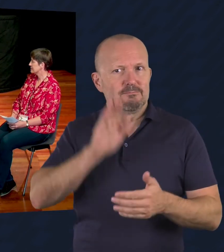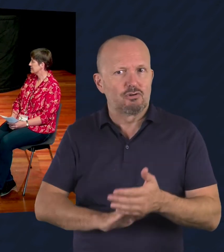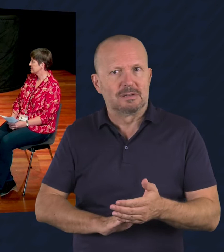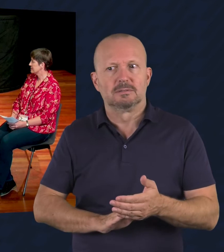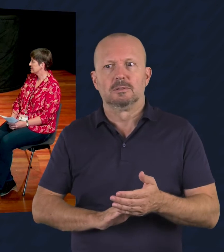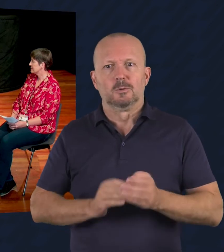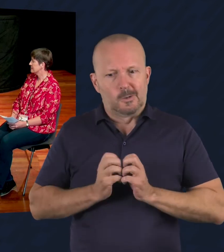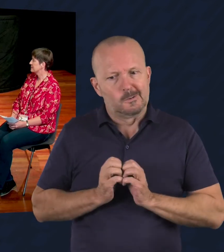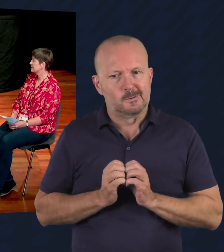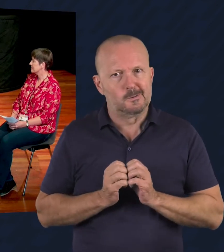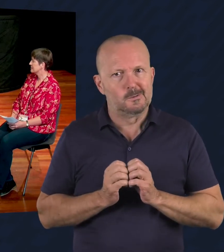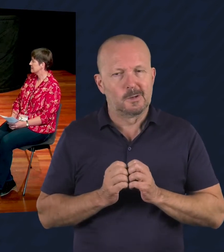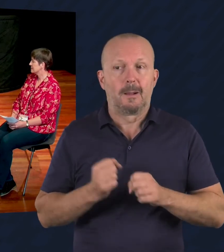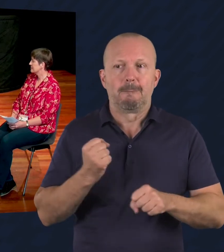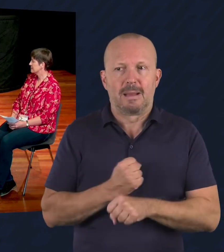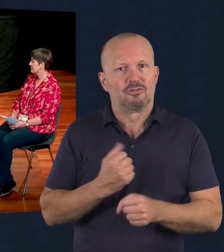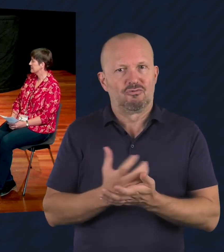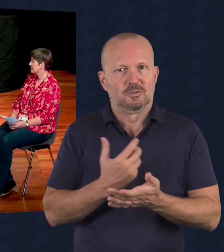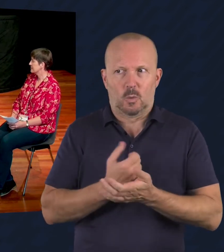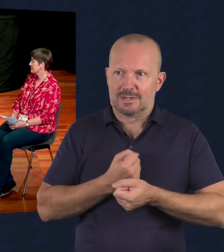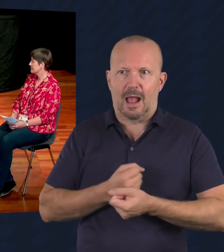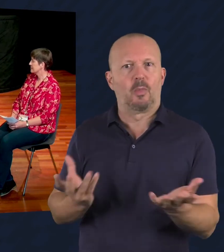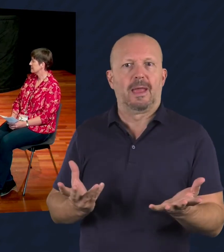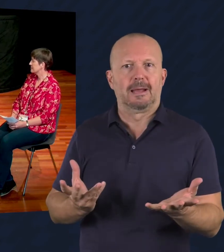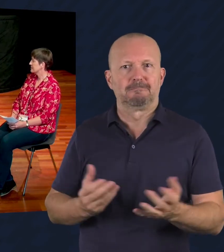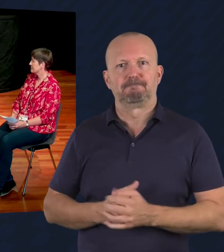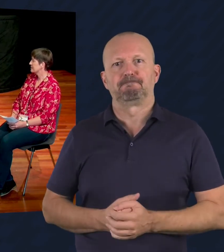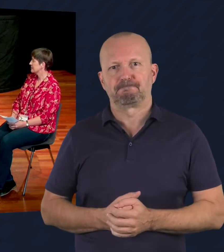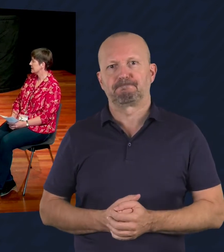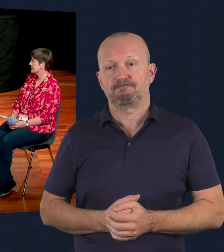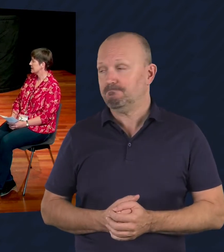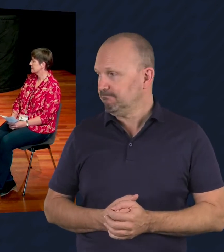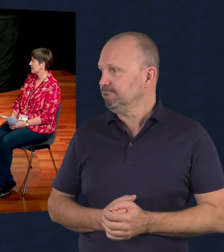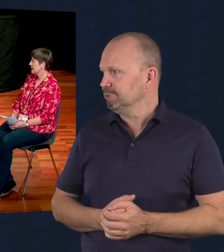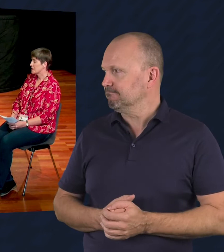experience to be able to give this resource out there for people. Interesting.